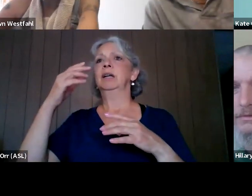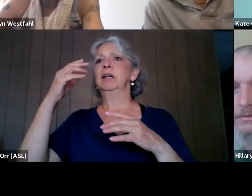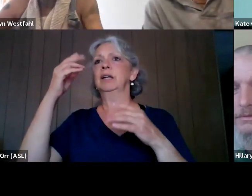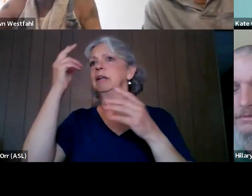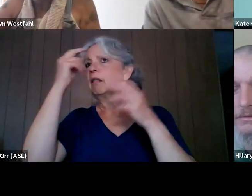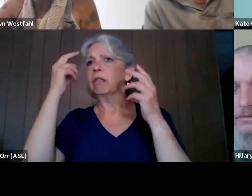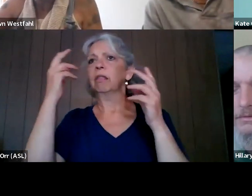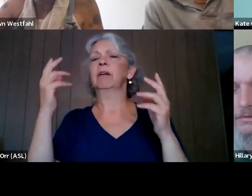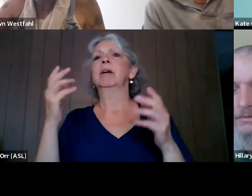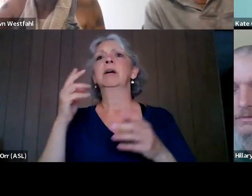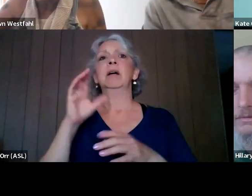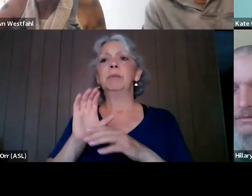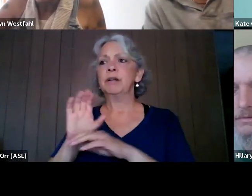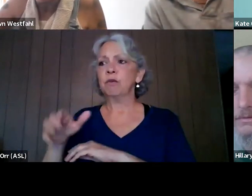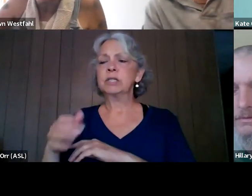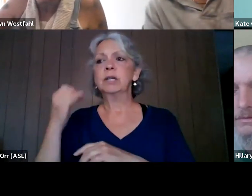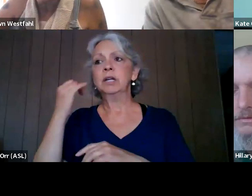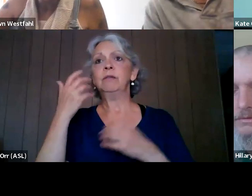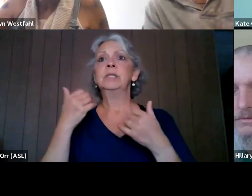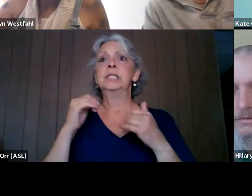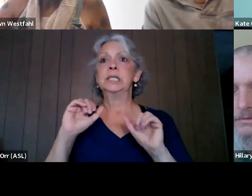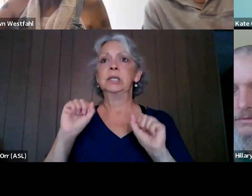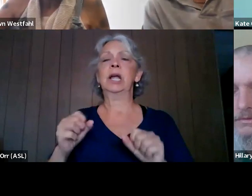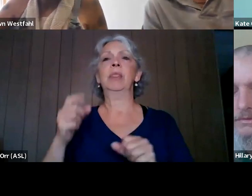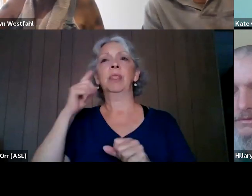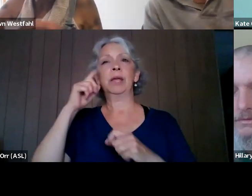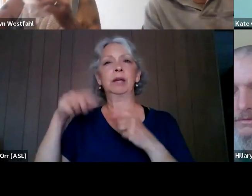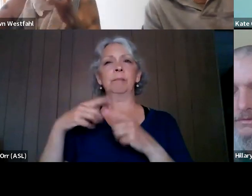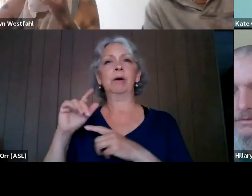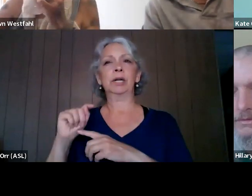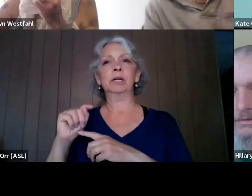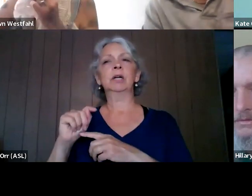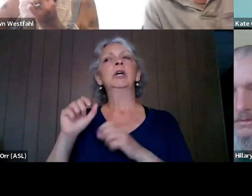Because if you're still being able to think about it, you're still able to escape it.